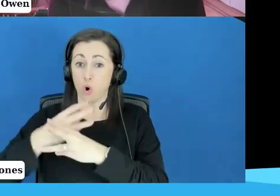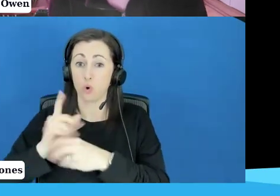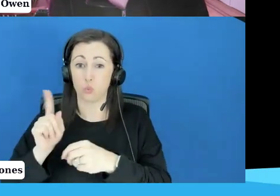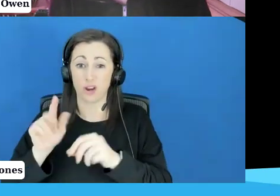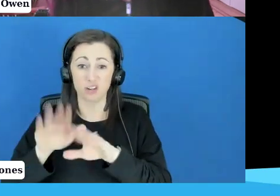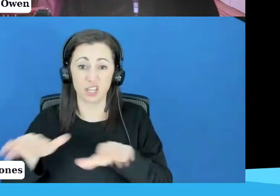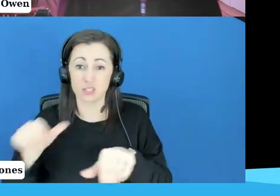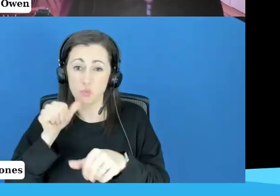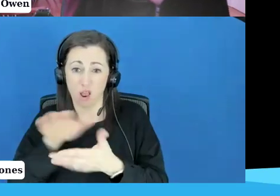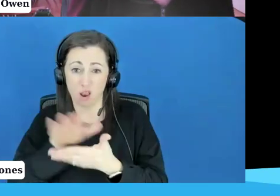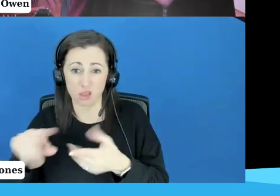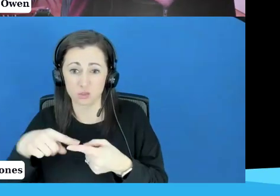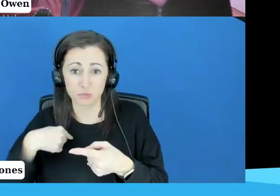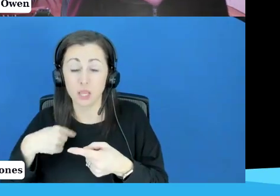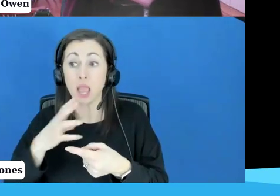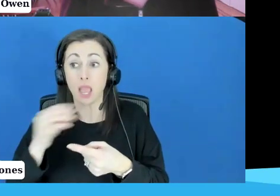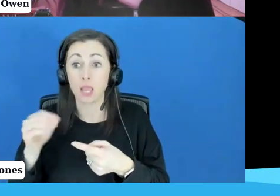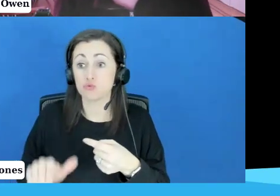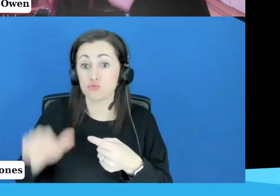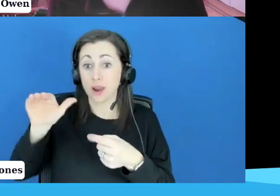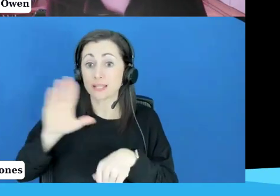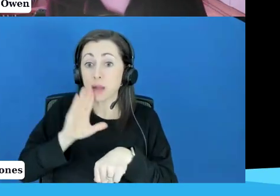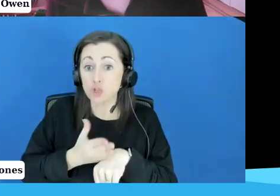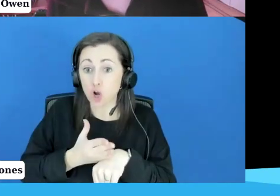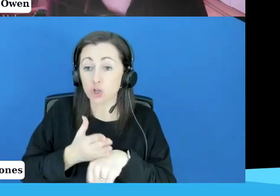So to be raising her to be like a really nice caring girl